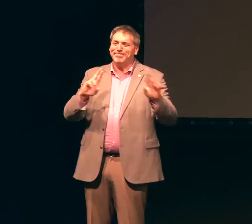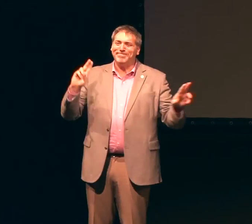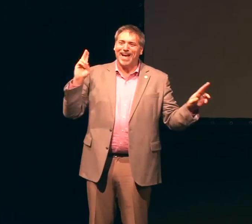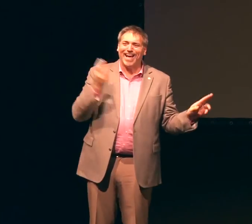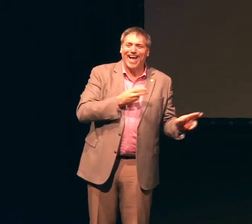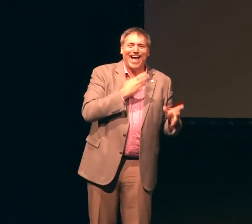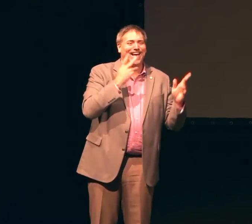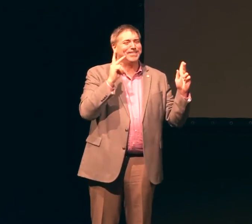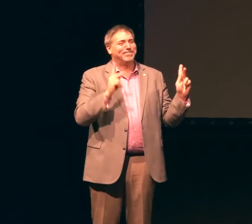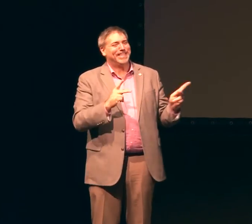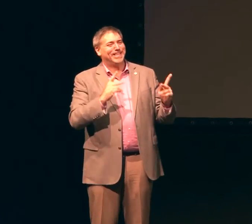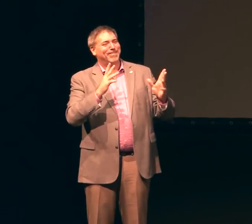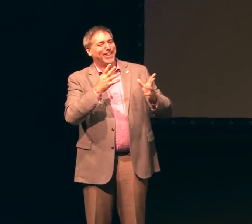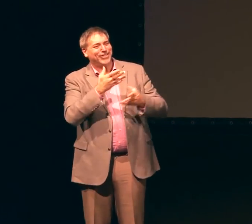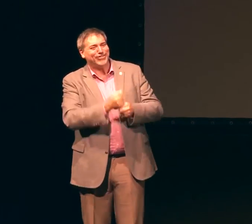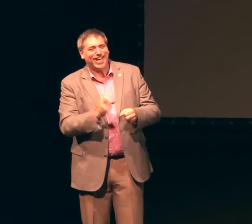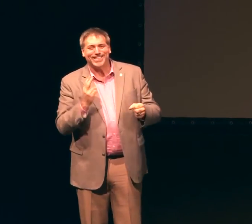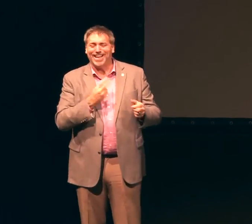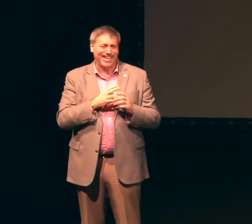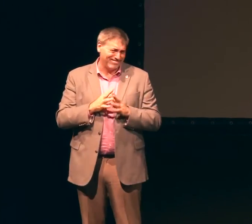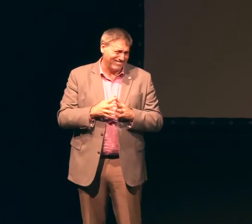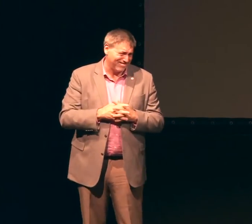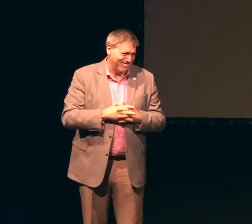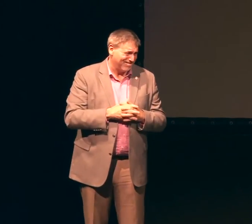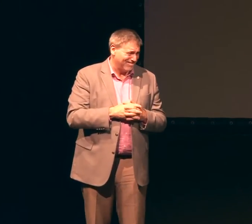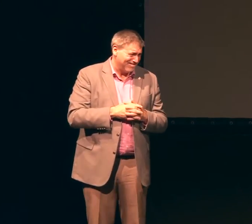is great and everyone respects and trusts each